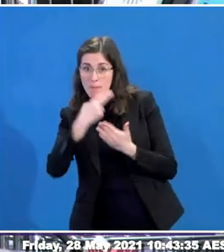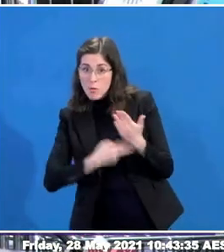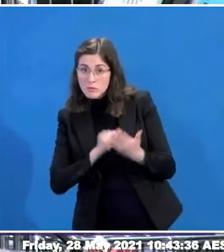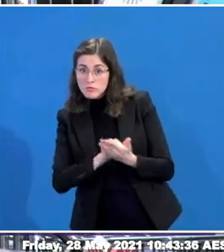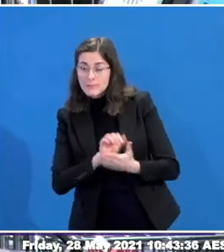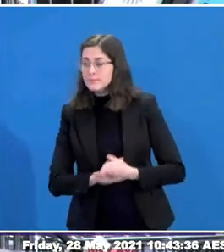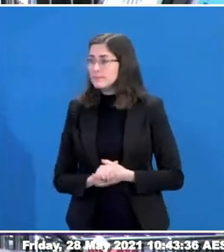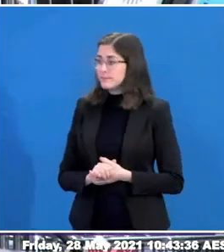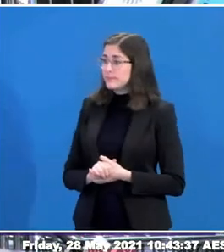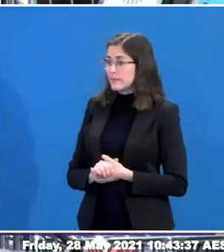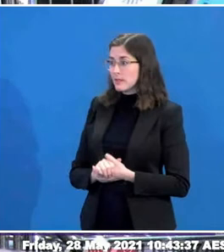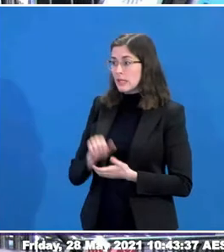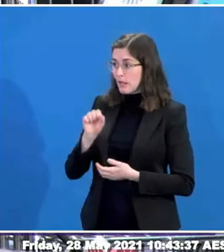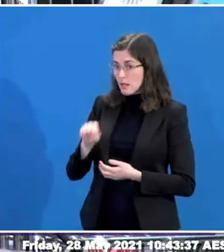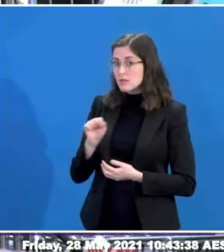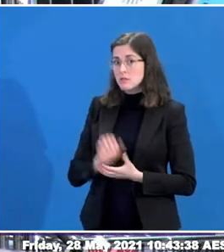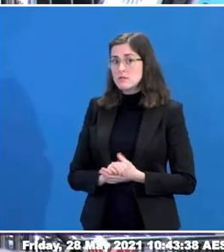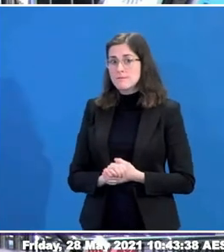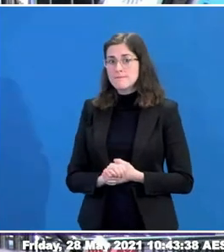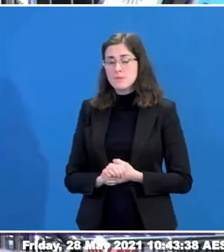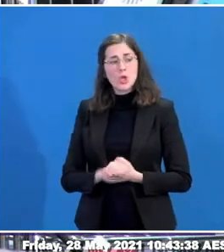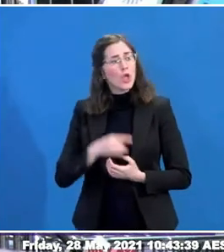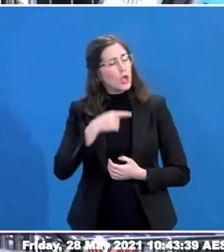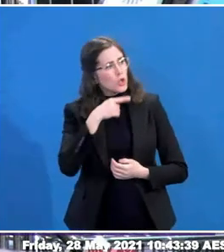And that what you sought to do in terms of describing the subject